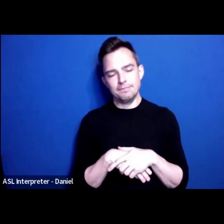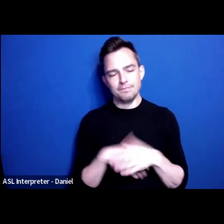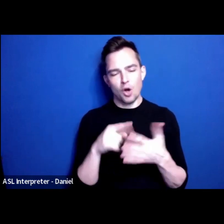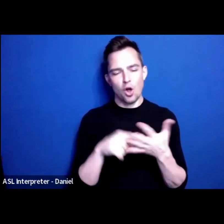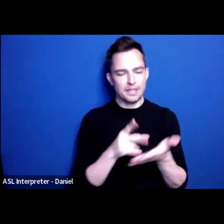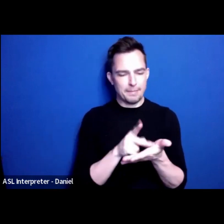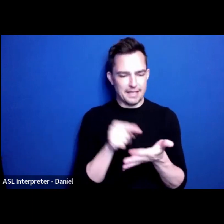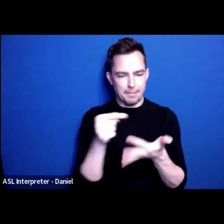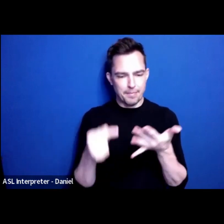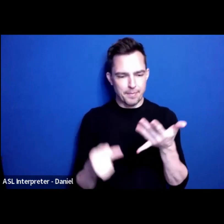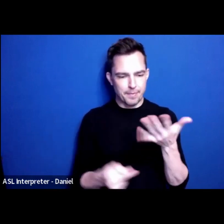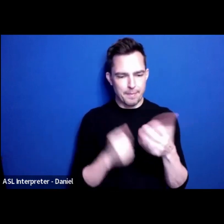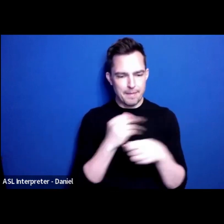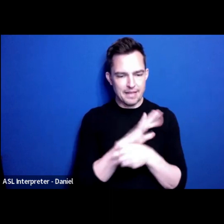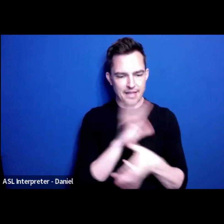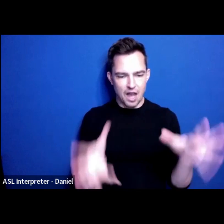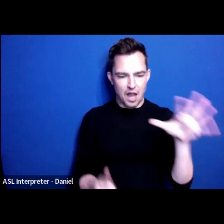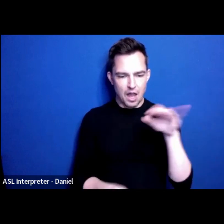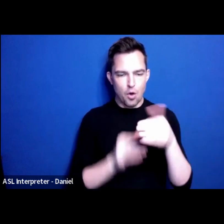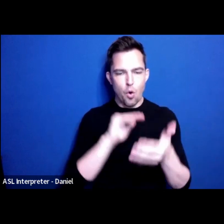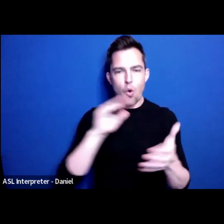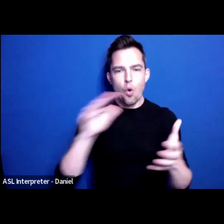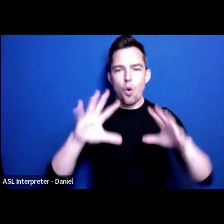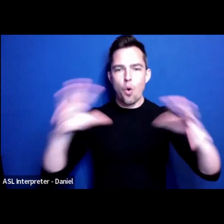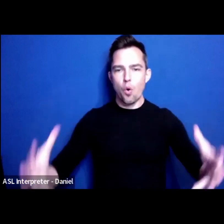what made things hold for me, you know, I stopped doing some